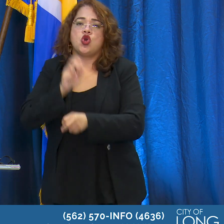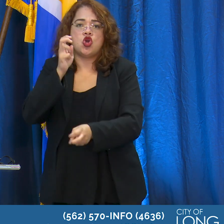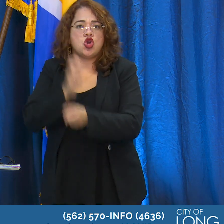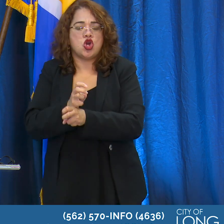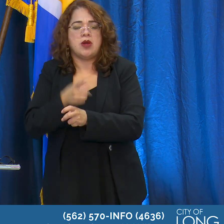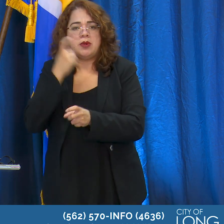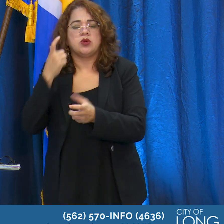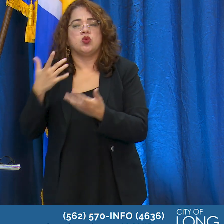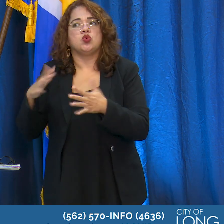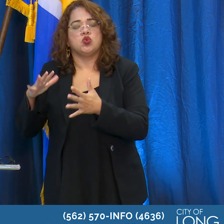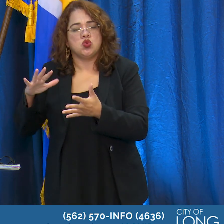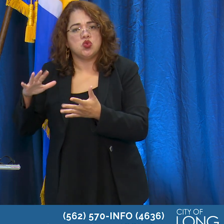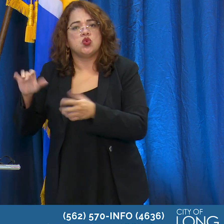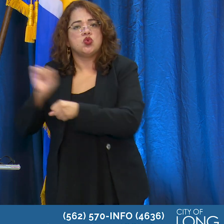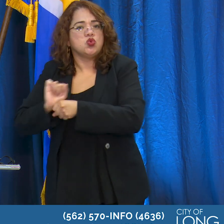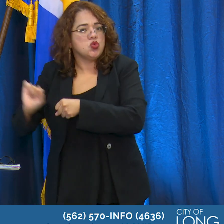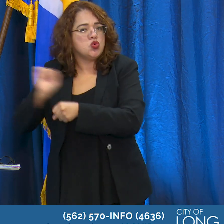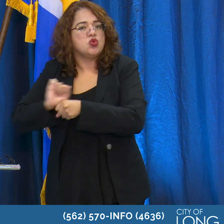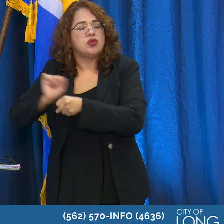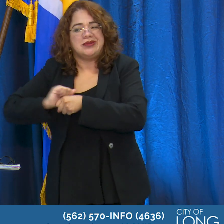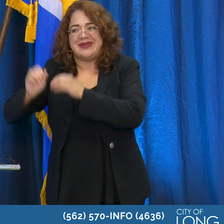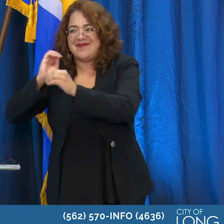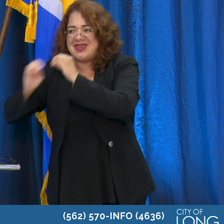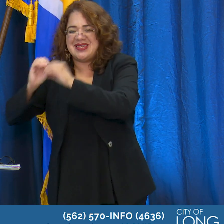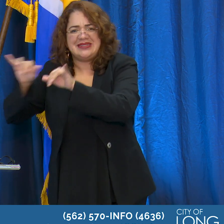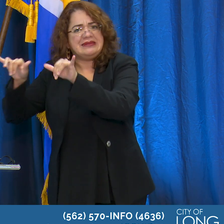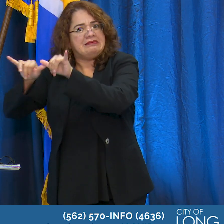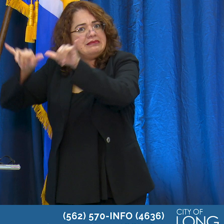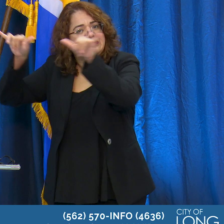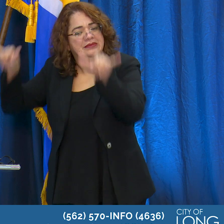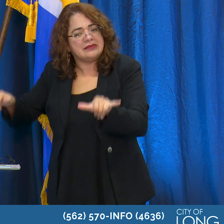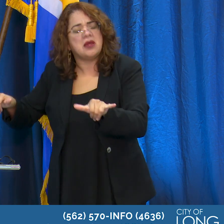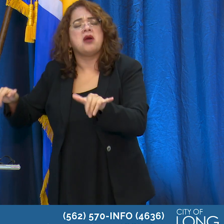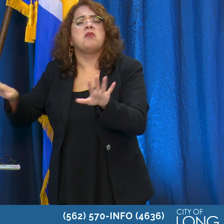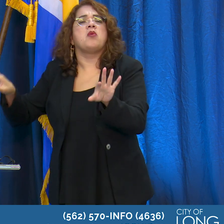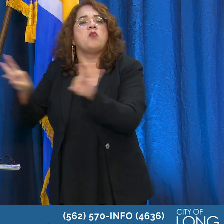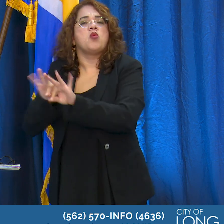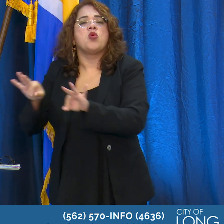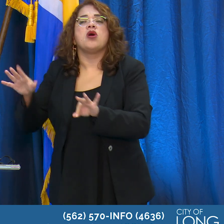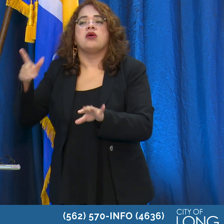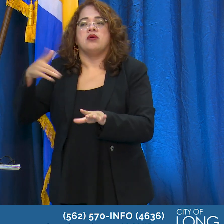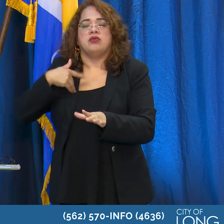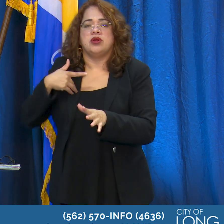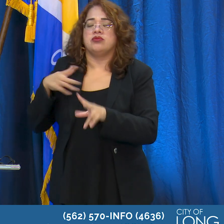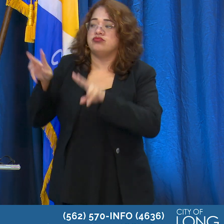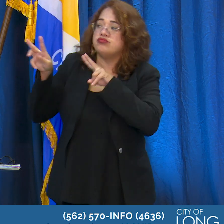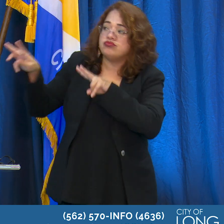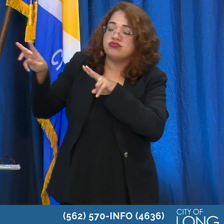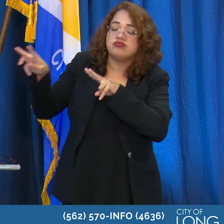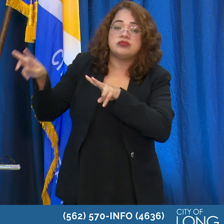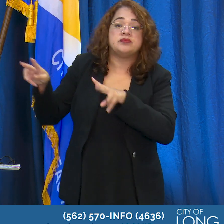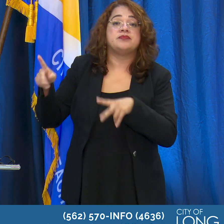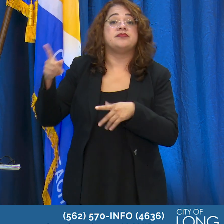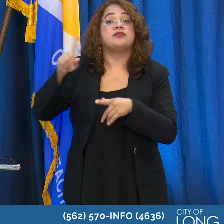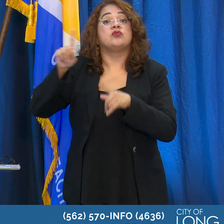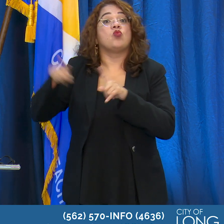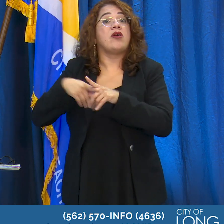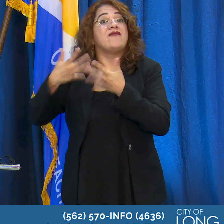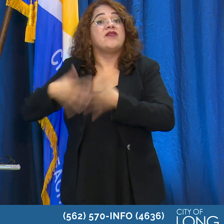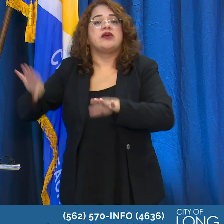and we will let you know as soon as we have information on what that time frame may be and when the data start to refill.